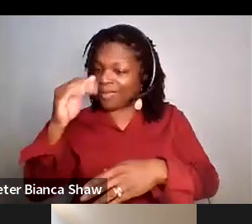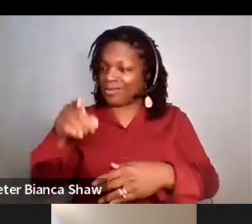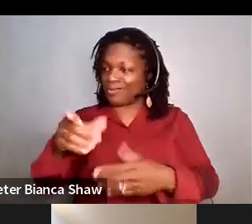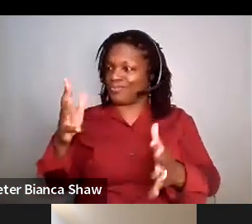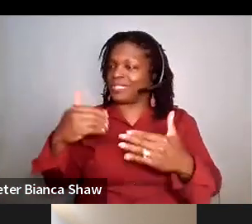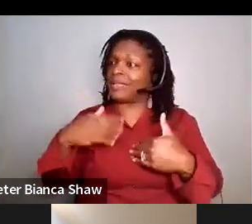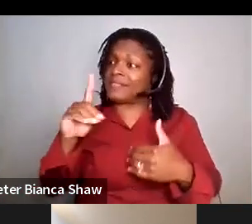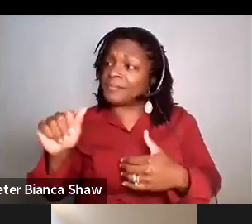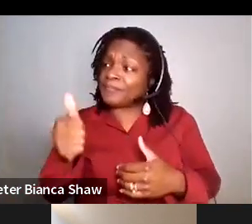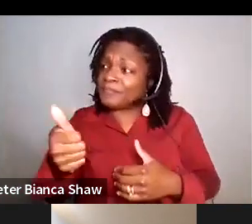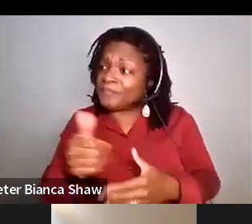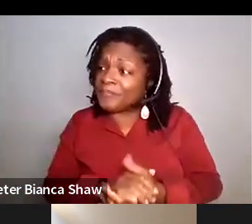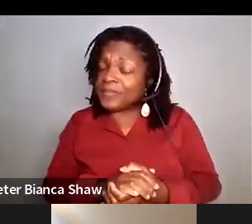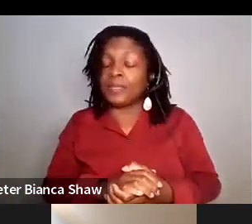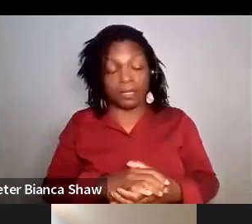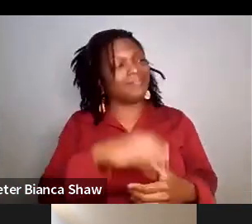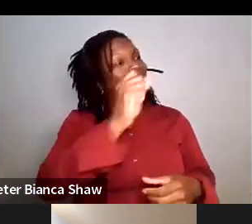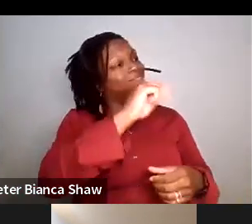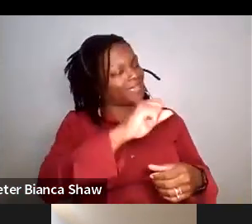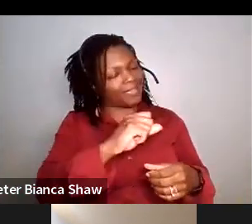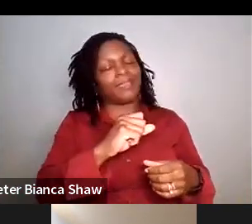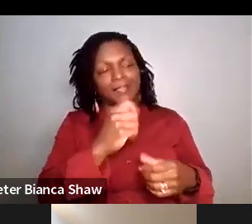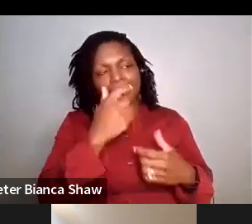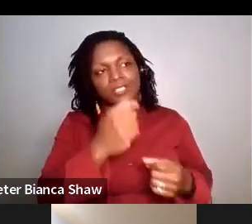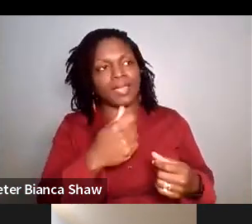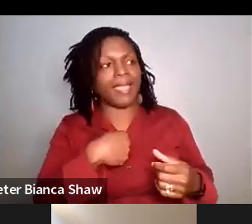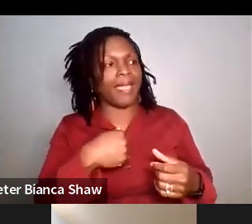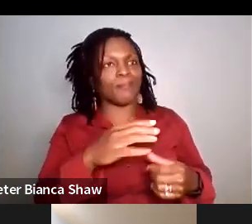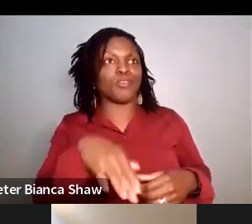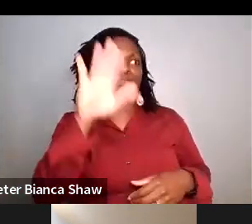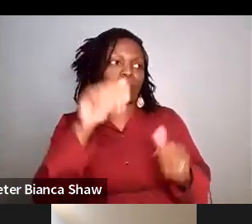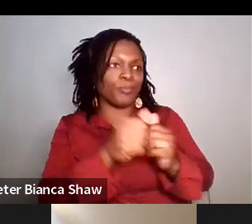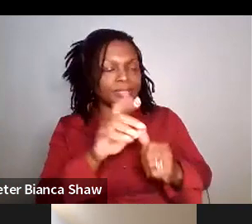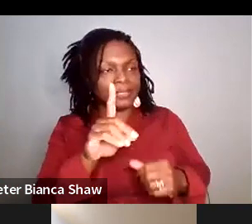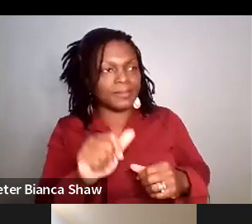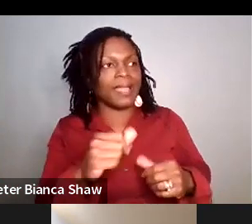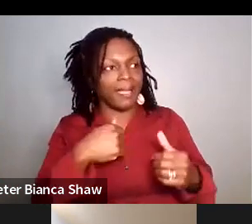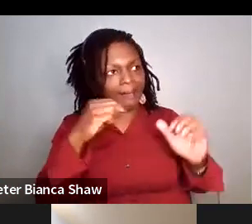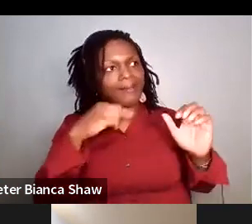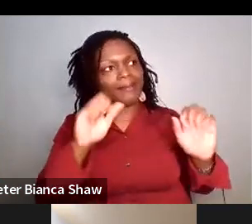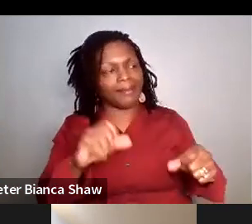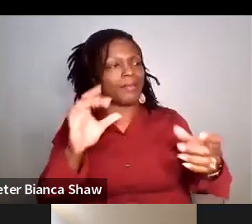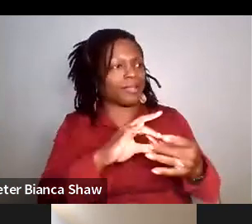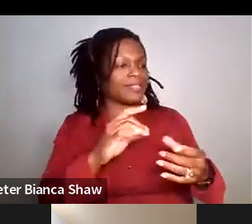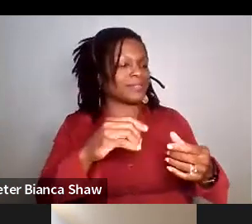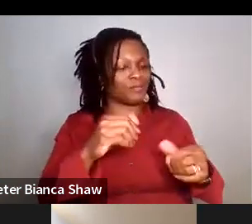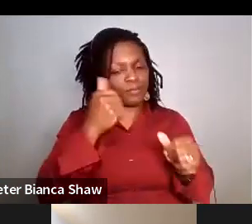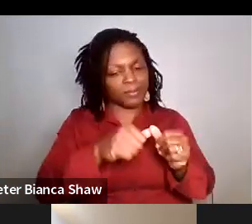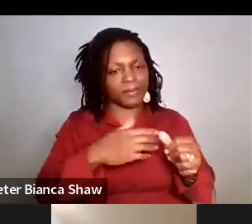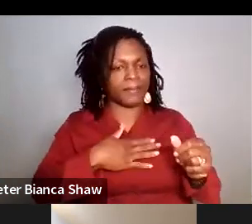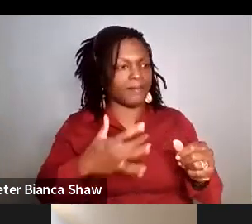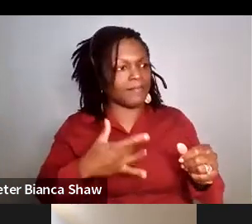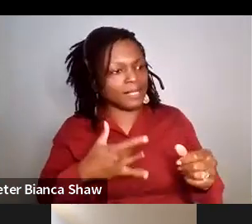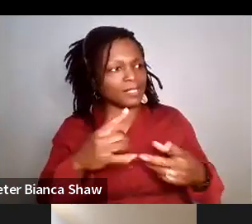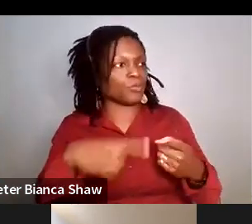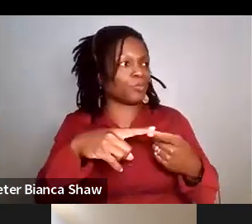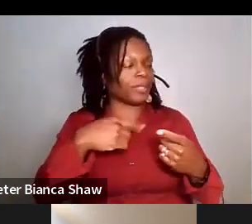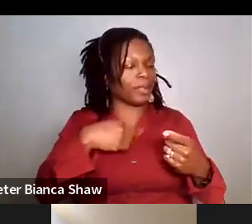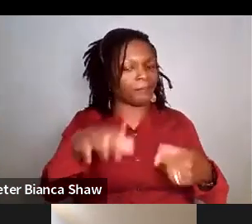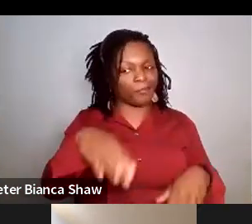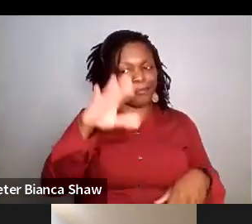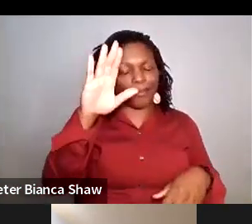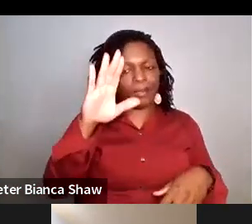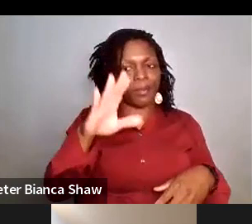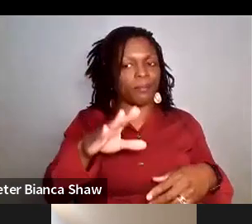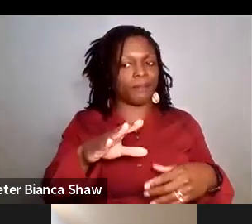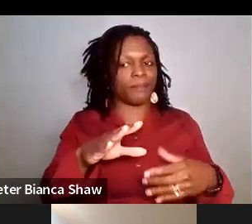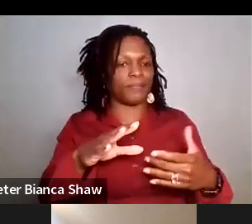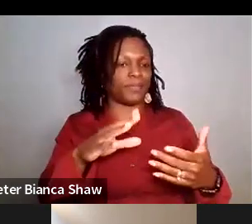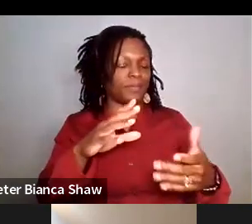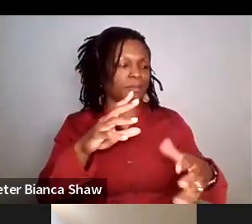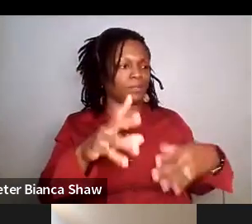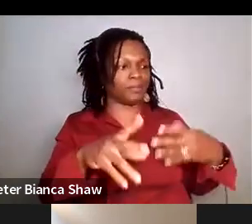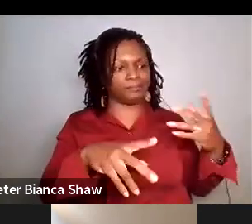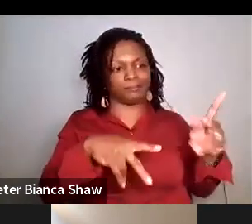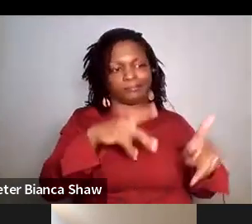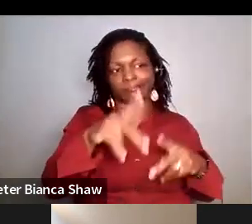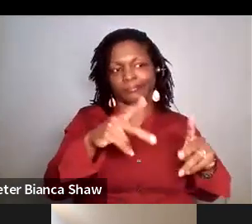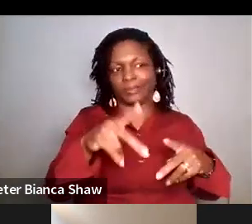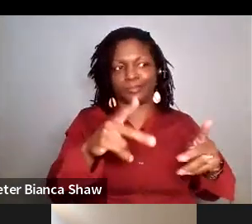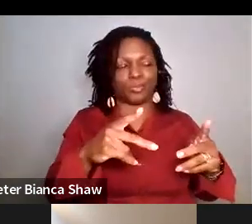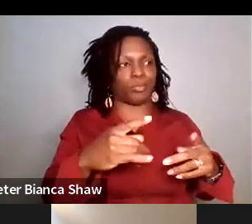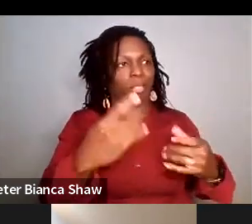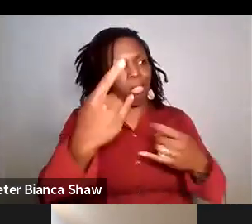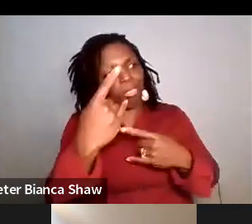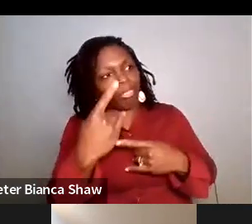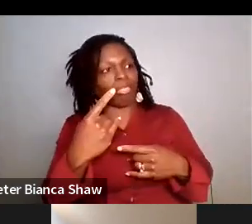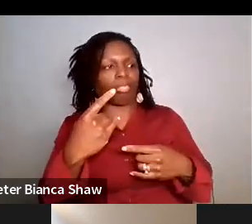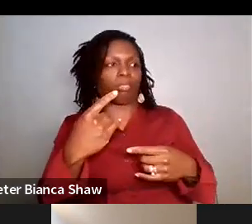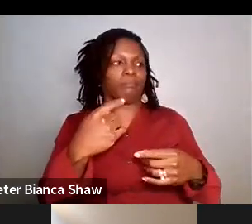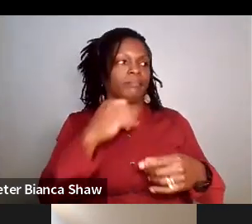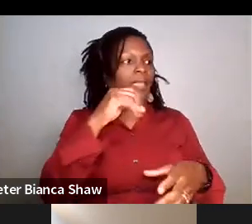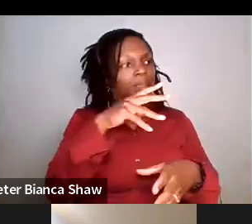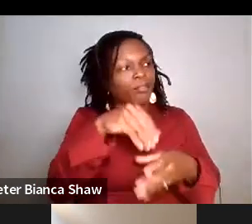I think it's interesting because me growing up with a disability. I can relate, because I remember how the feelings were when I was being ostracized, or not being included, which gave me a better chance of